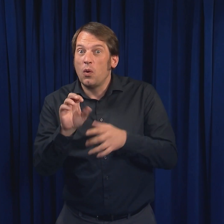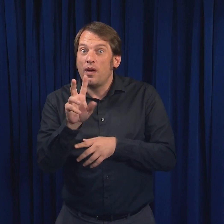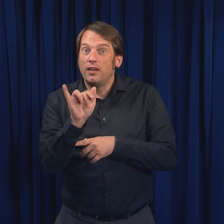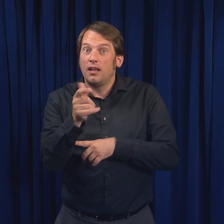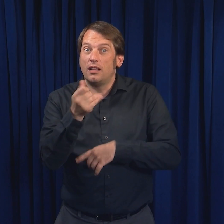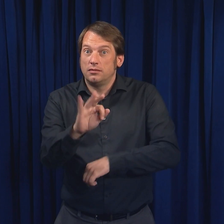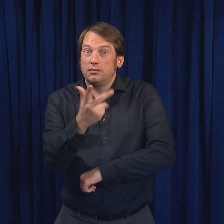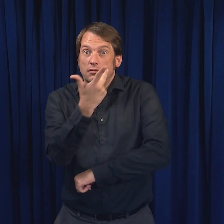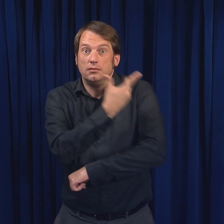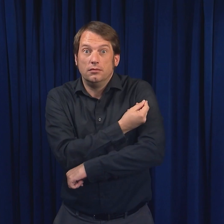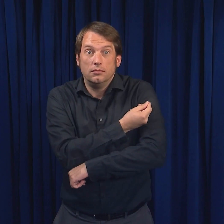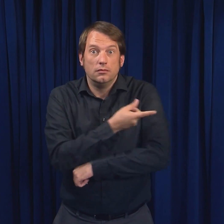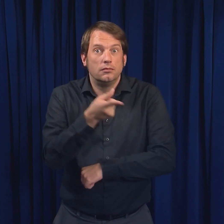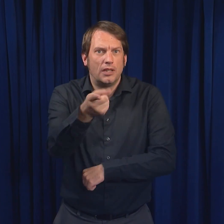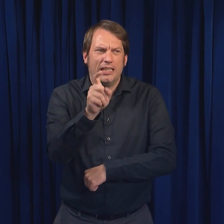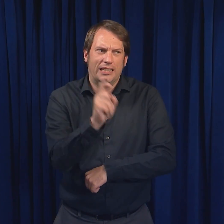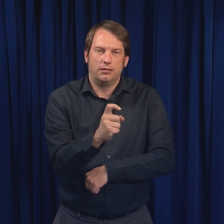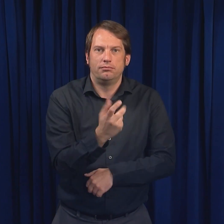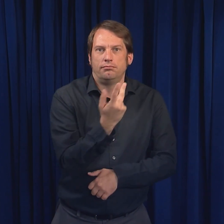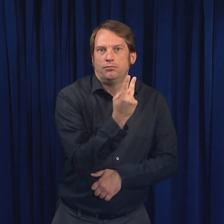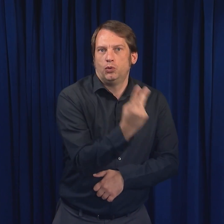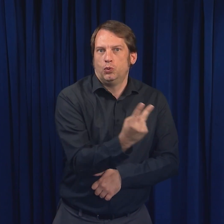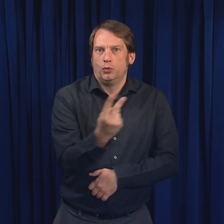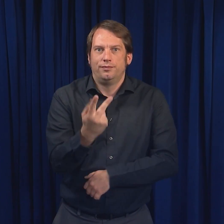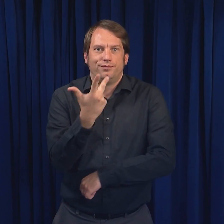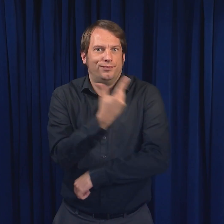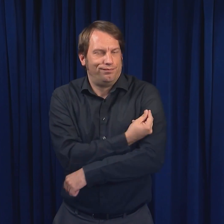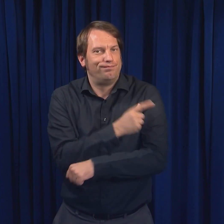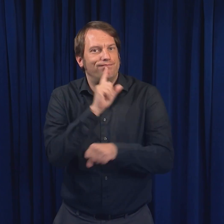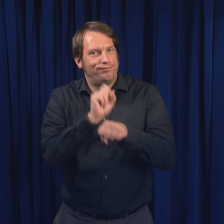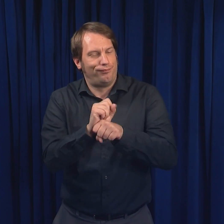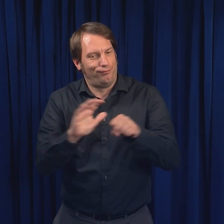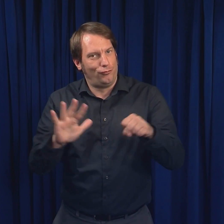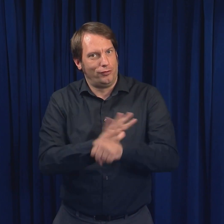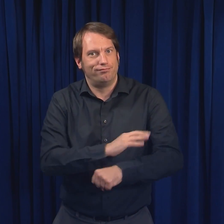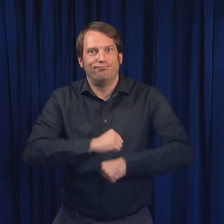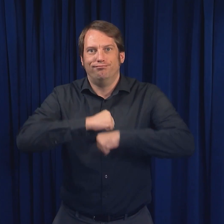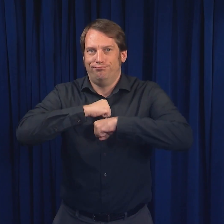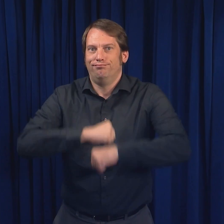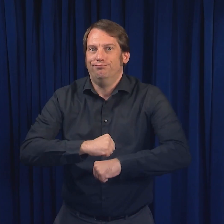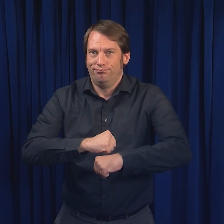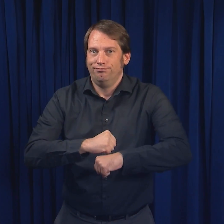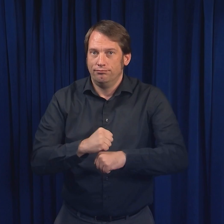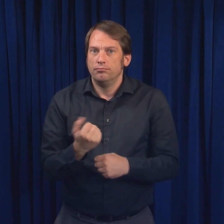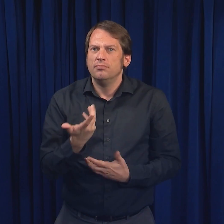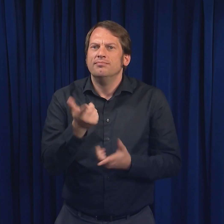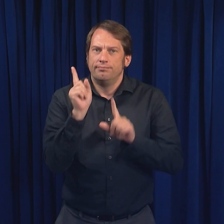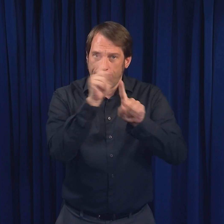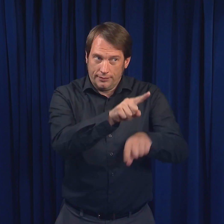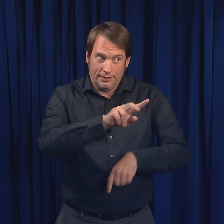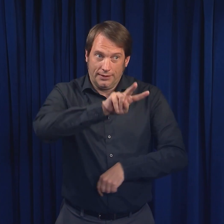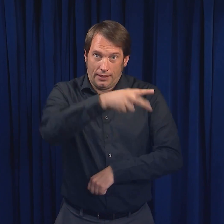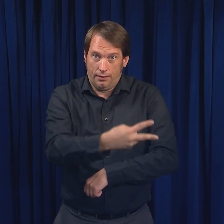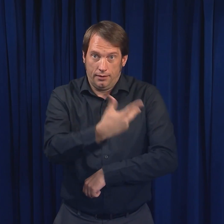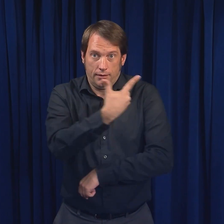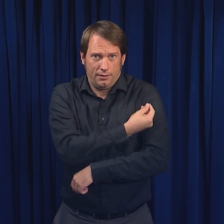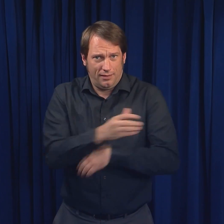With some Covid-19 vaccines, you will need two shots to be fully protected. Get the second shot